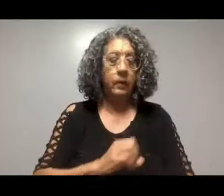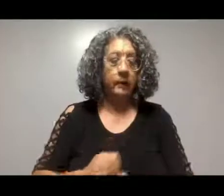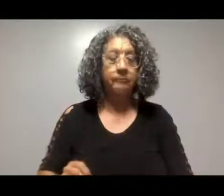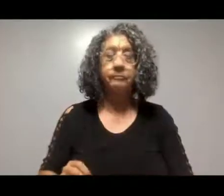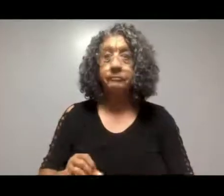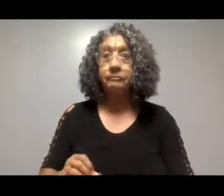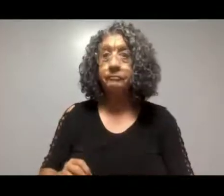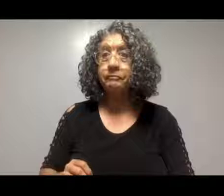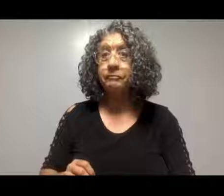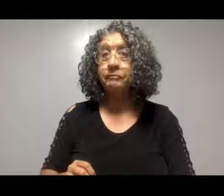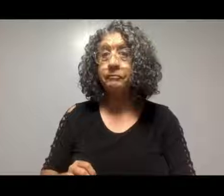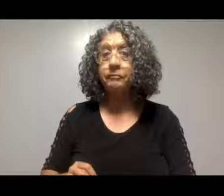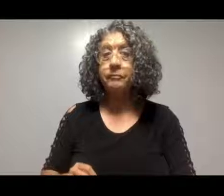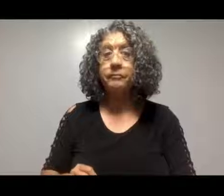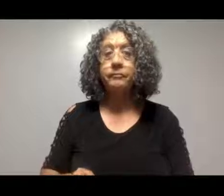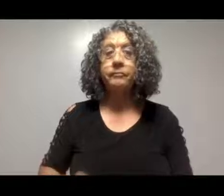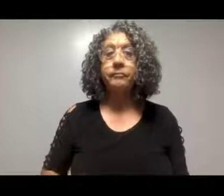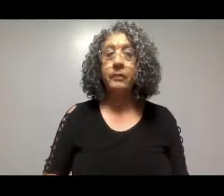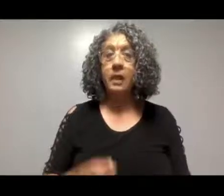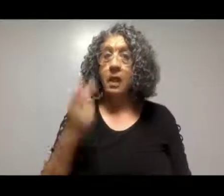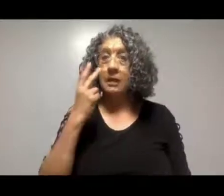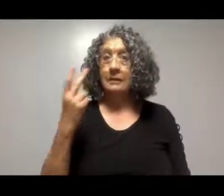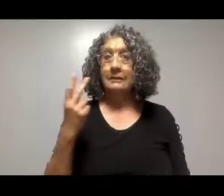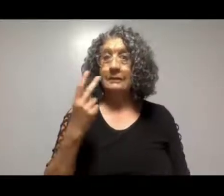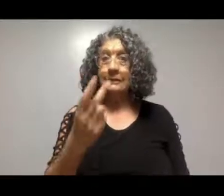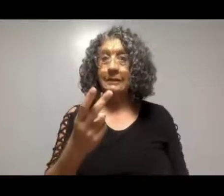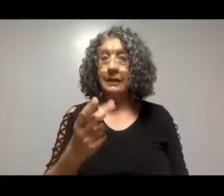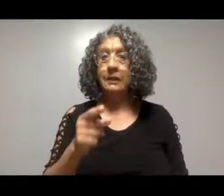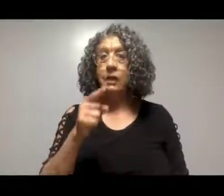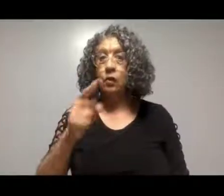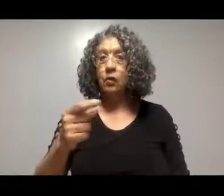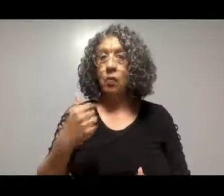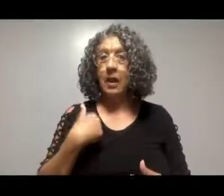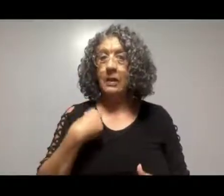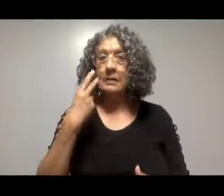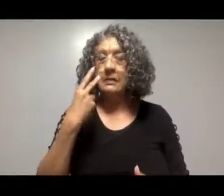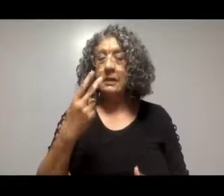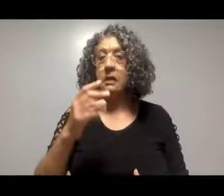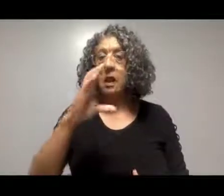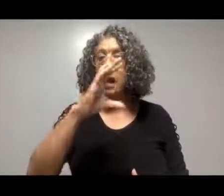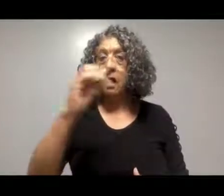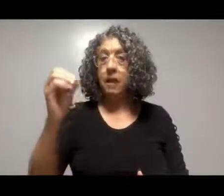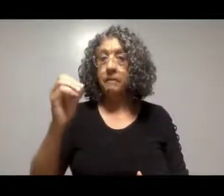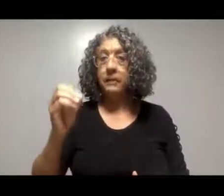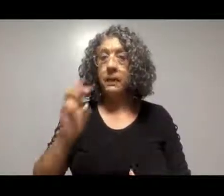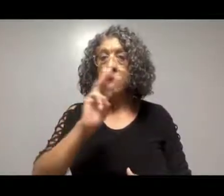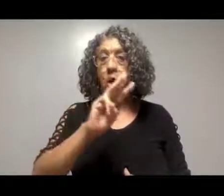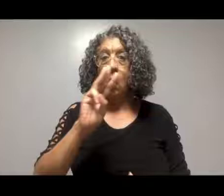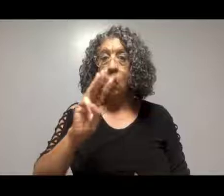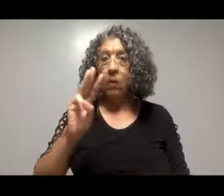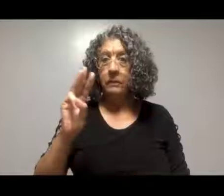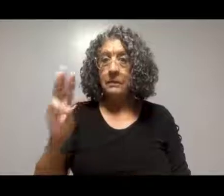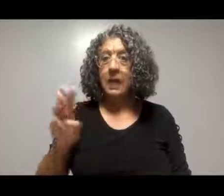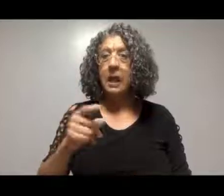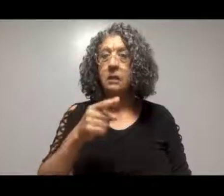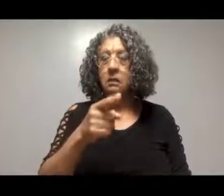So it's better to use a computer or laptop see the company websites.